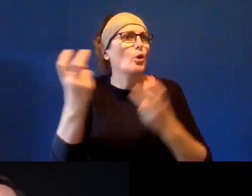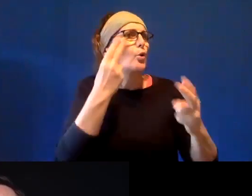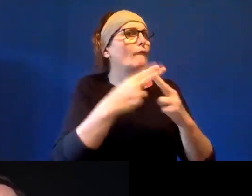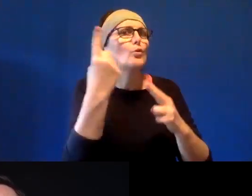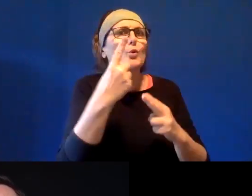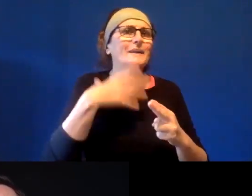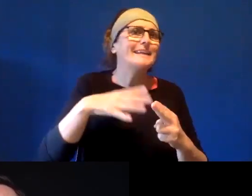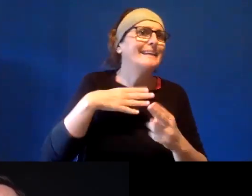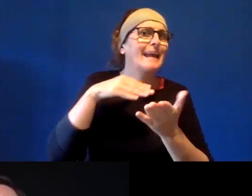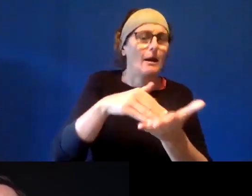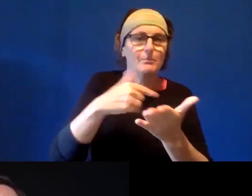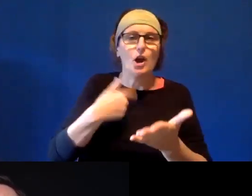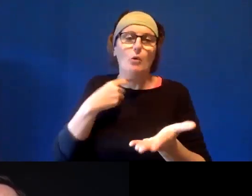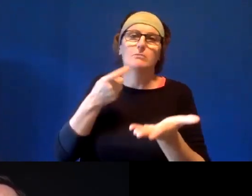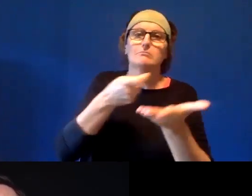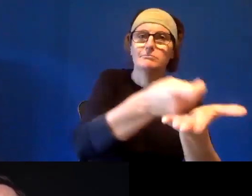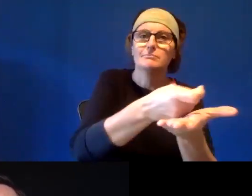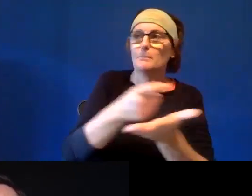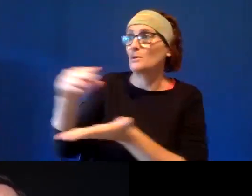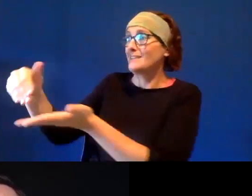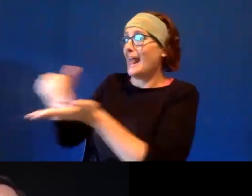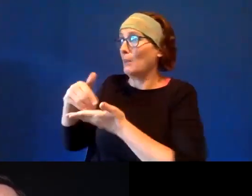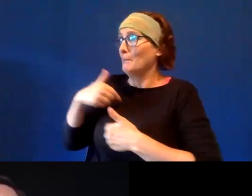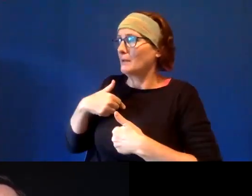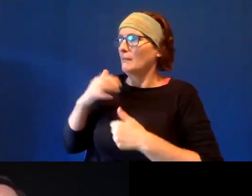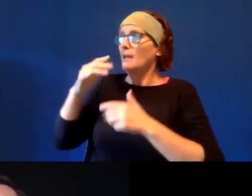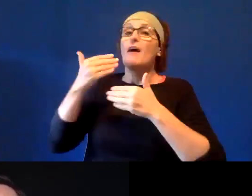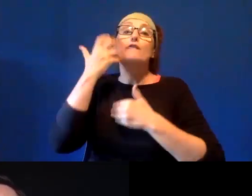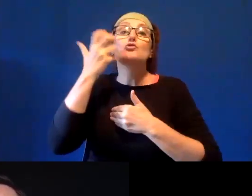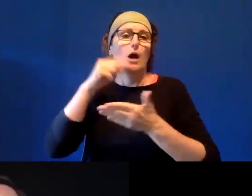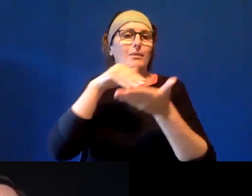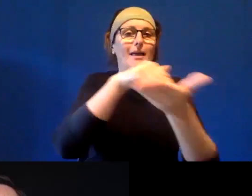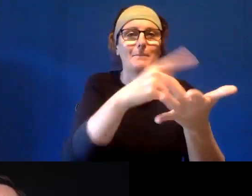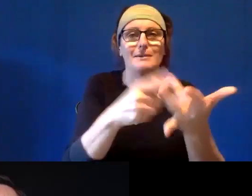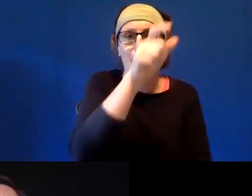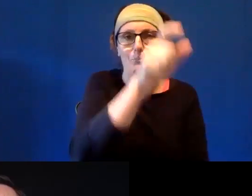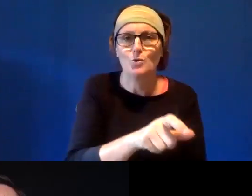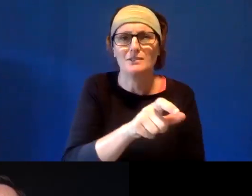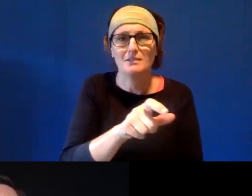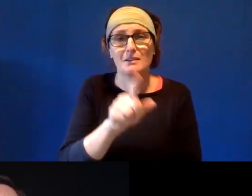That is how I'm going to try to get over the guilt and the embarrassment and the feelings about it. I hope that helps.